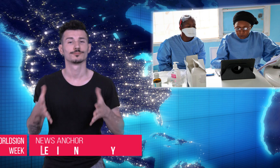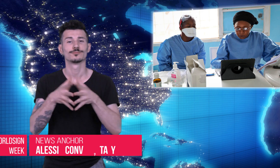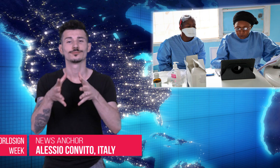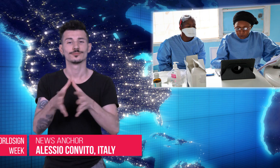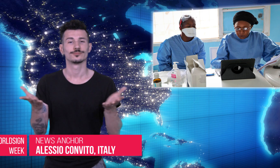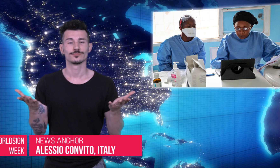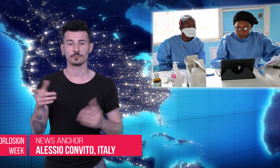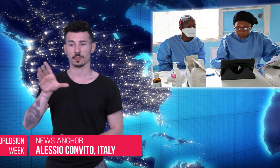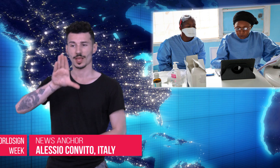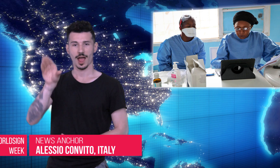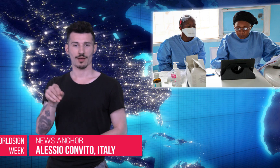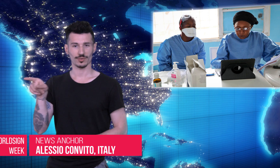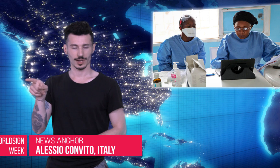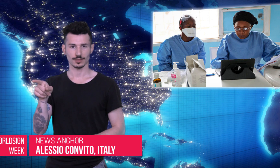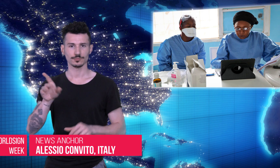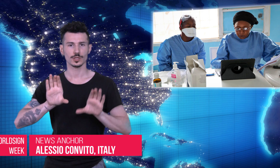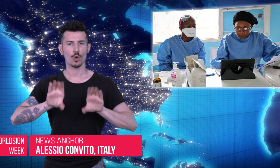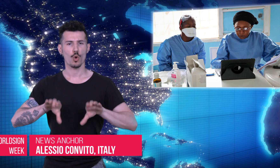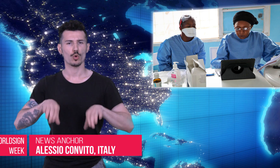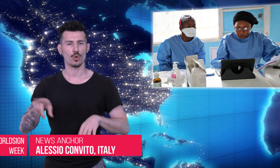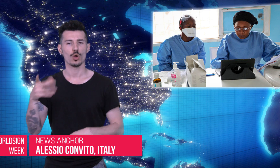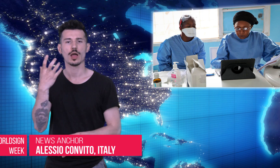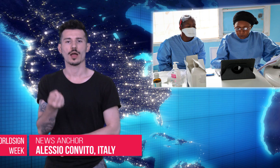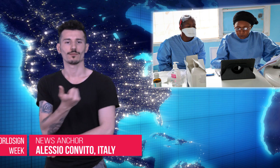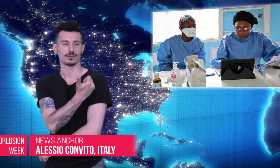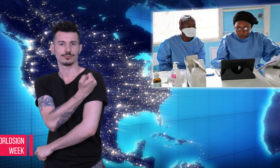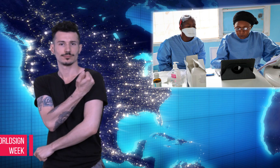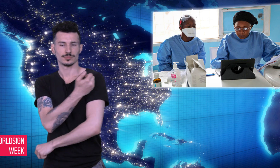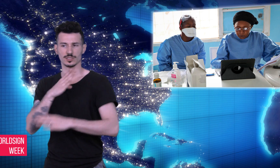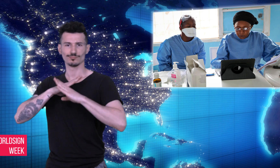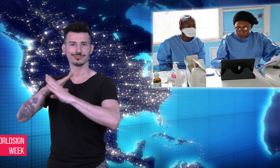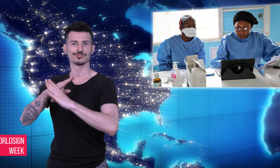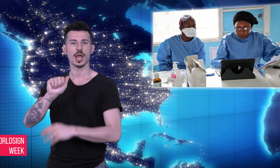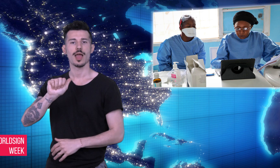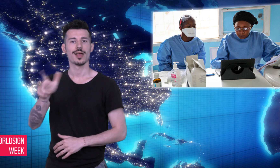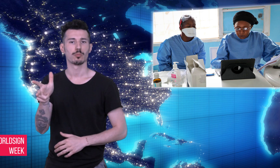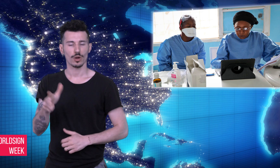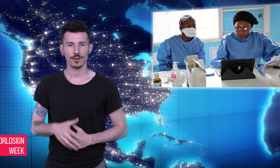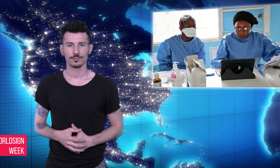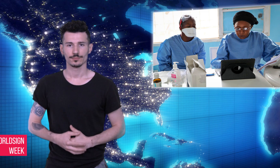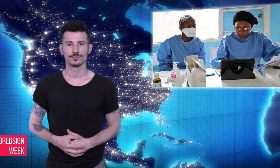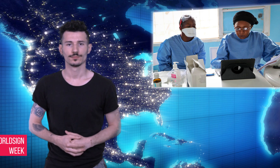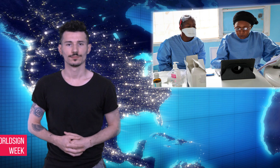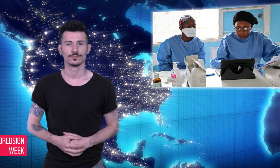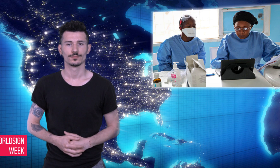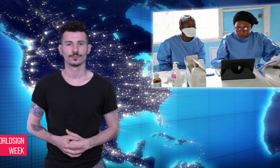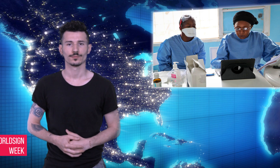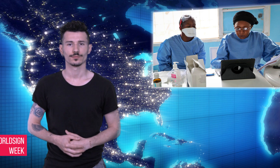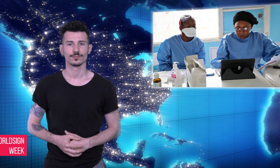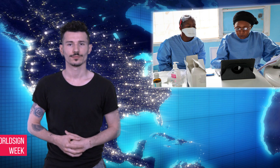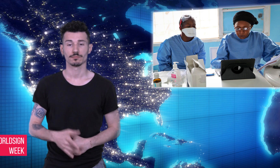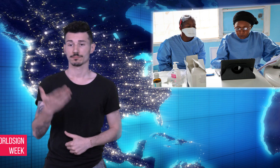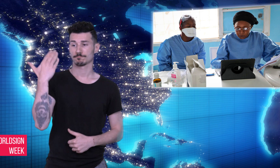Alessio: Ebola Vaccinations in Congo With 37 confirmed cases of the Ebola